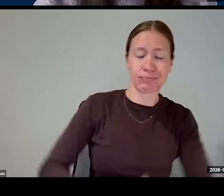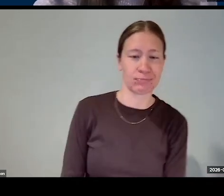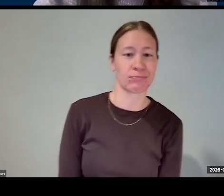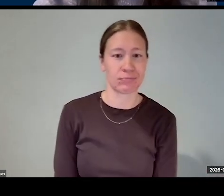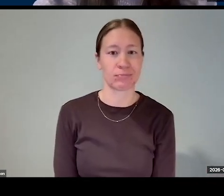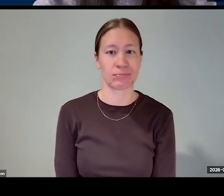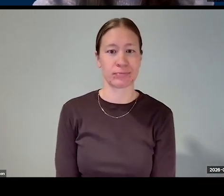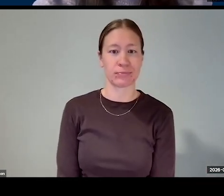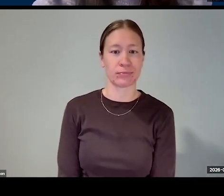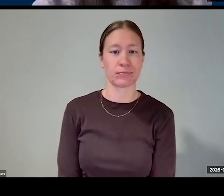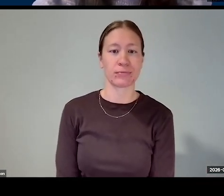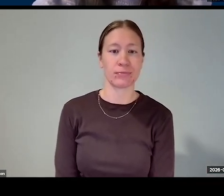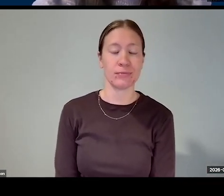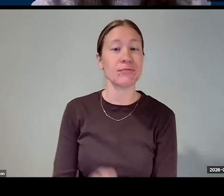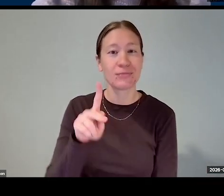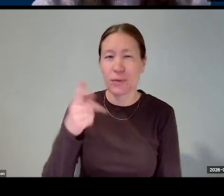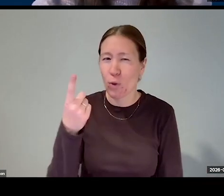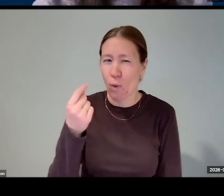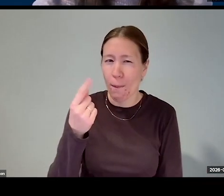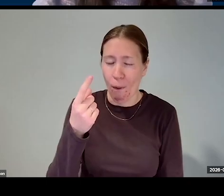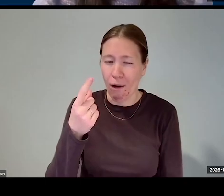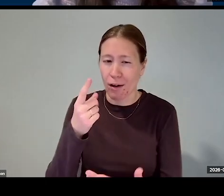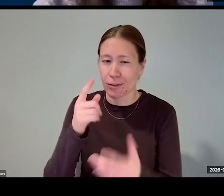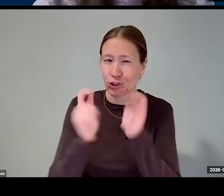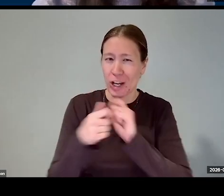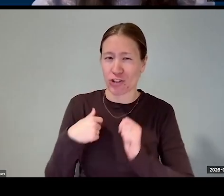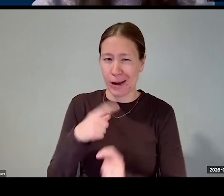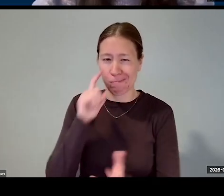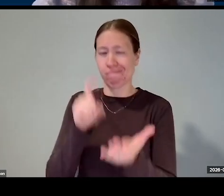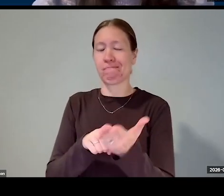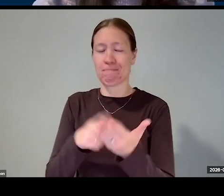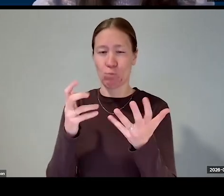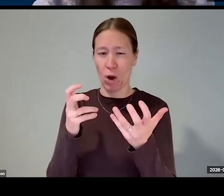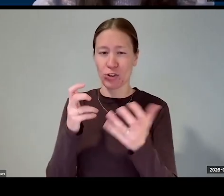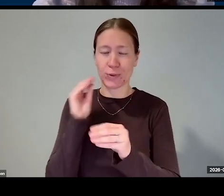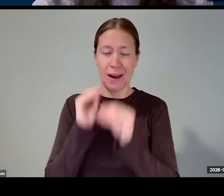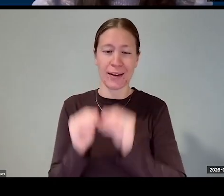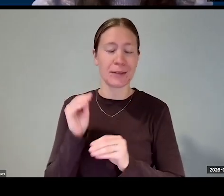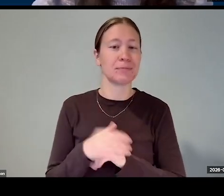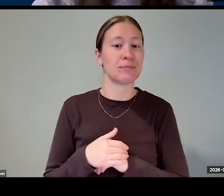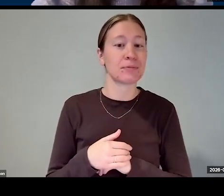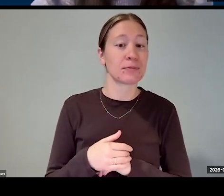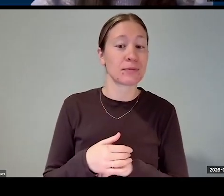Okay, one more change I wanna make in the slide theme is adding slide numbers.